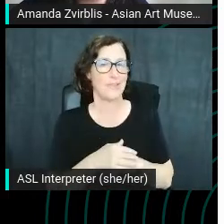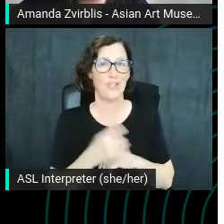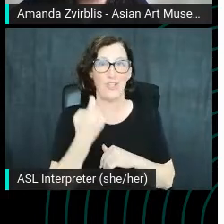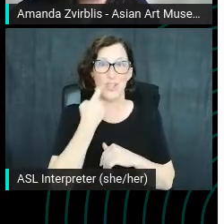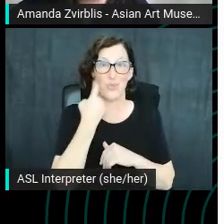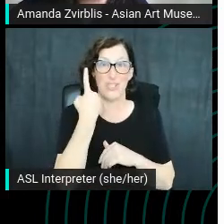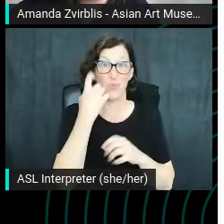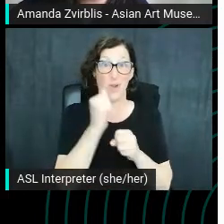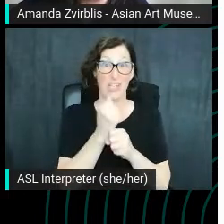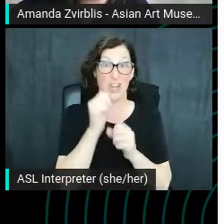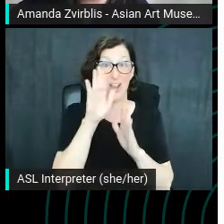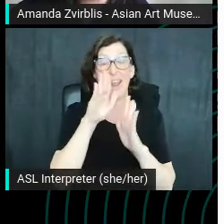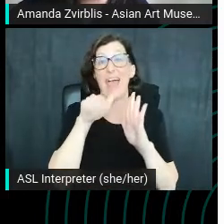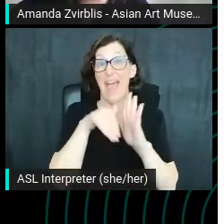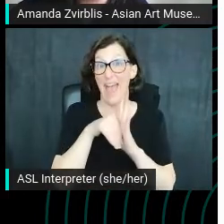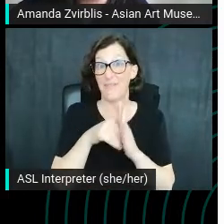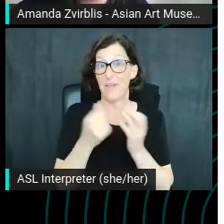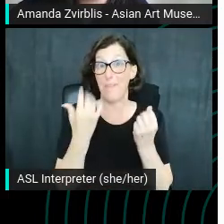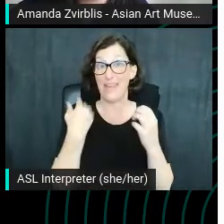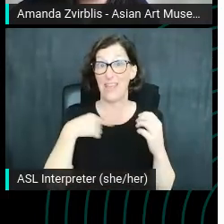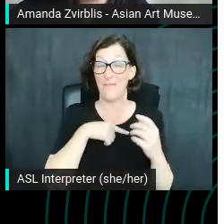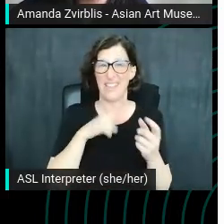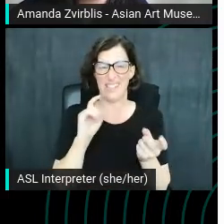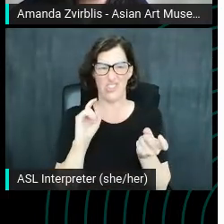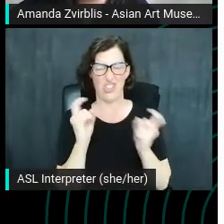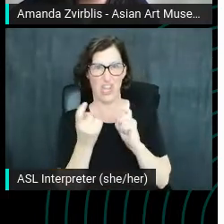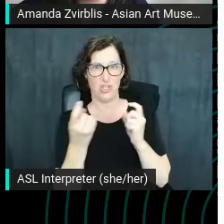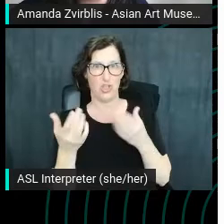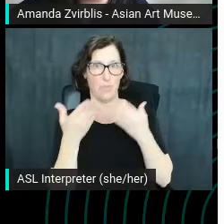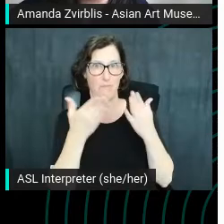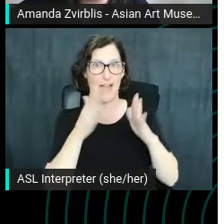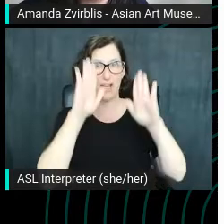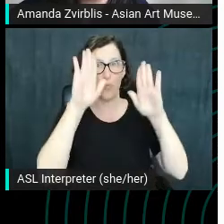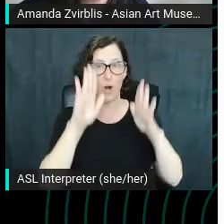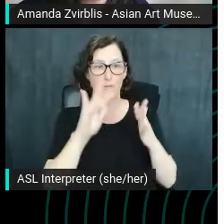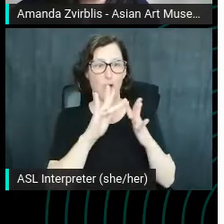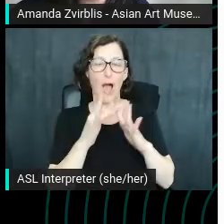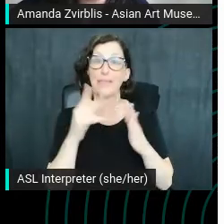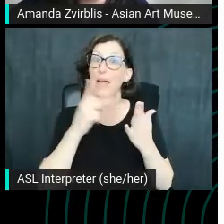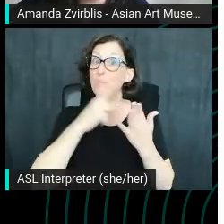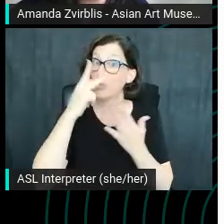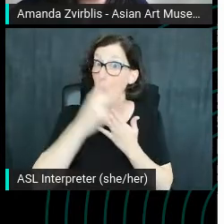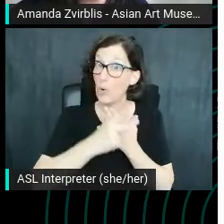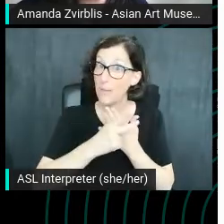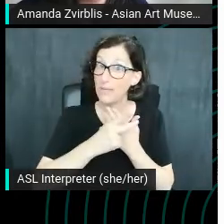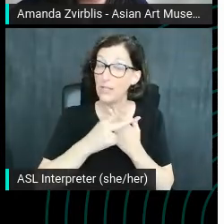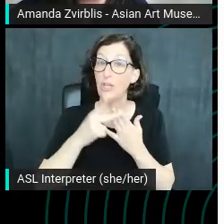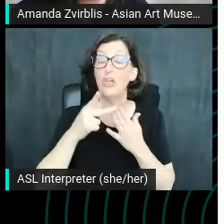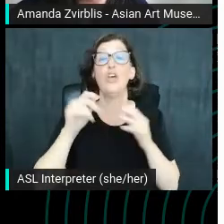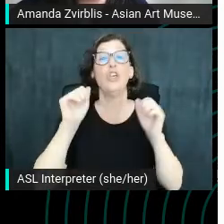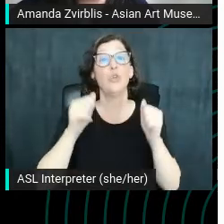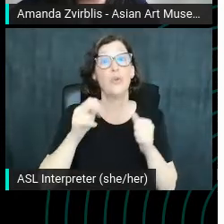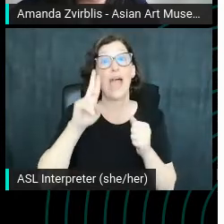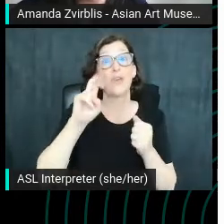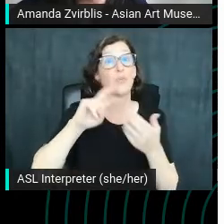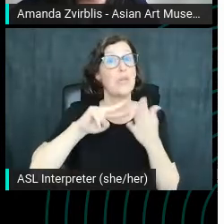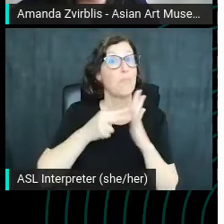many of us pivoted to providing some excellent online programming. You can repurpose those by recording them